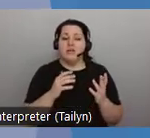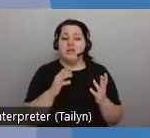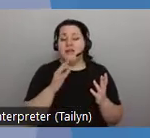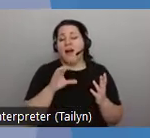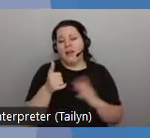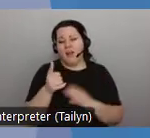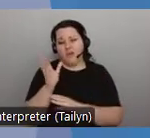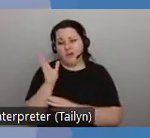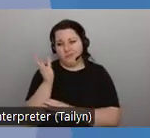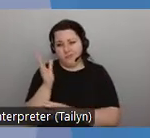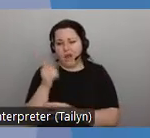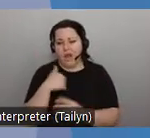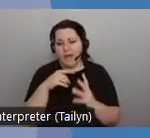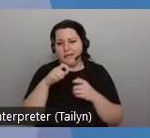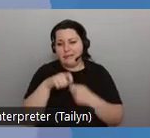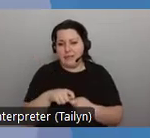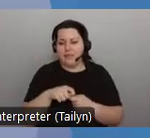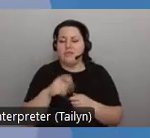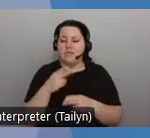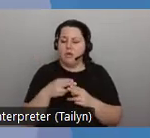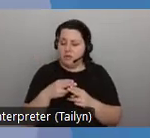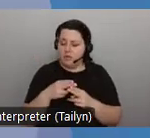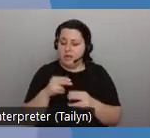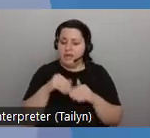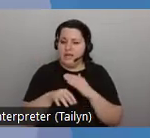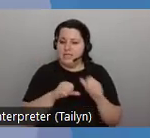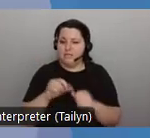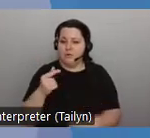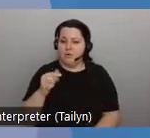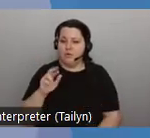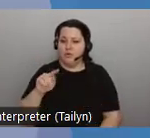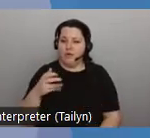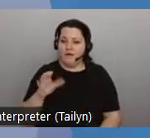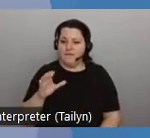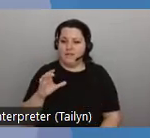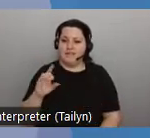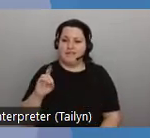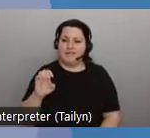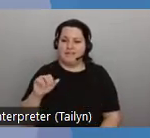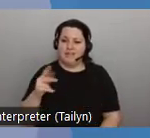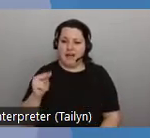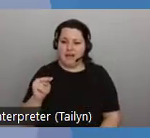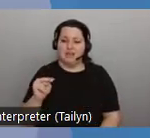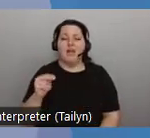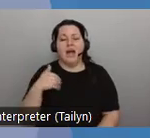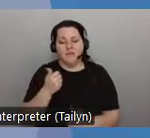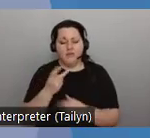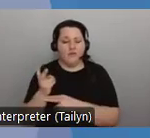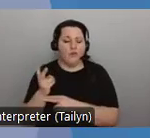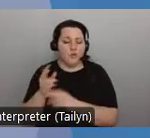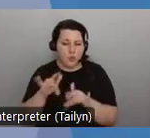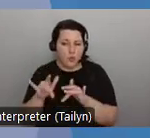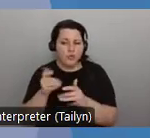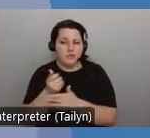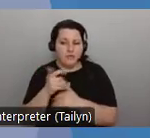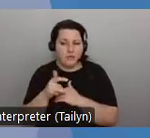something of an understandable order. I go into more detail on that in another webinar, it's